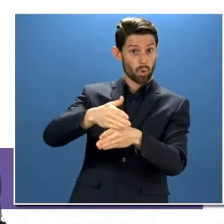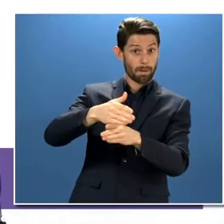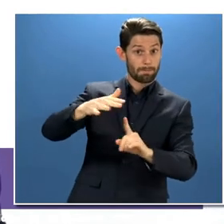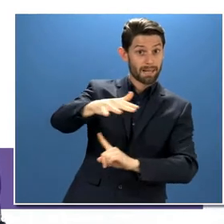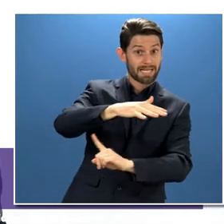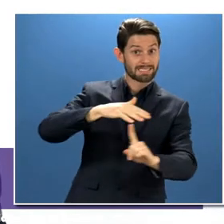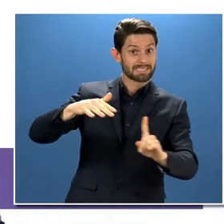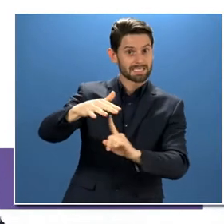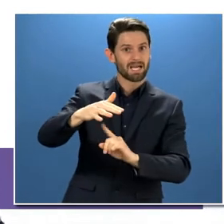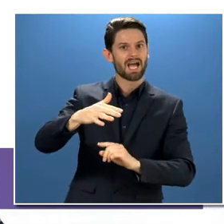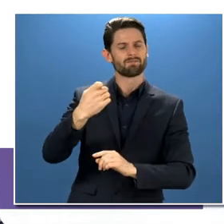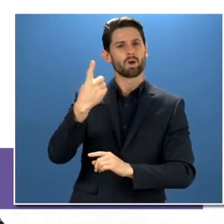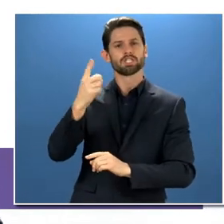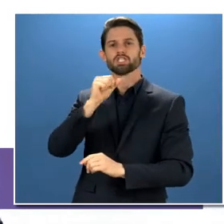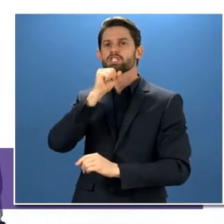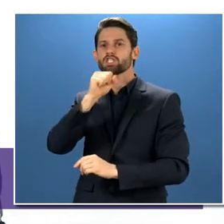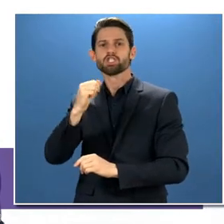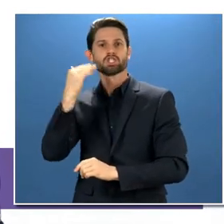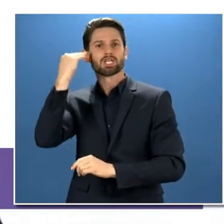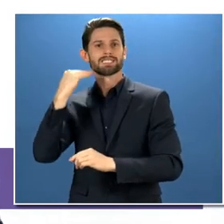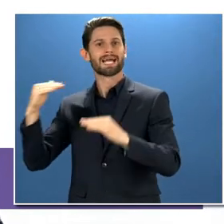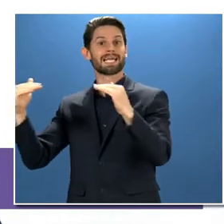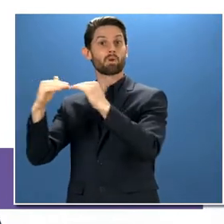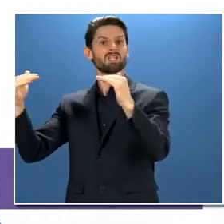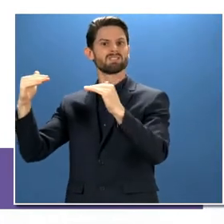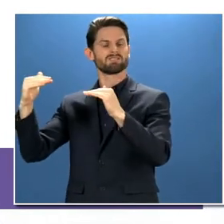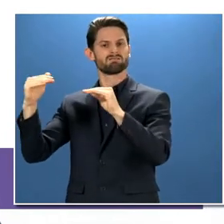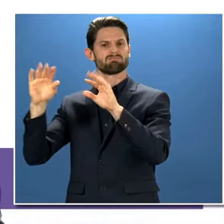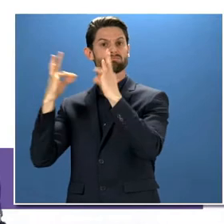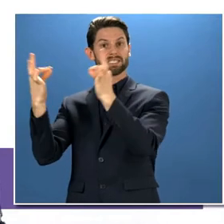Agency report on issues such as disability and age, education campaigns